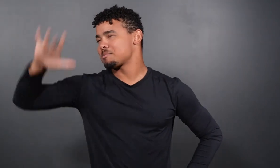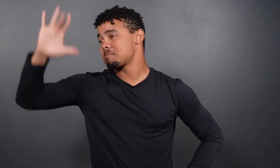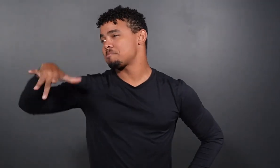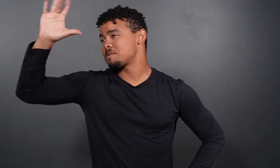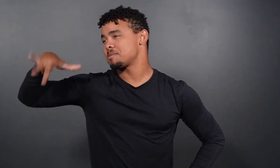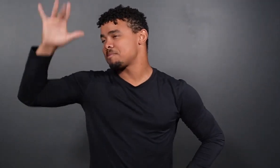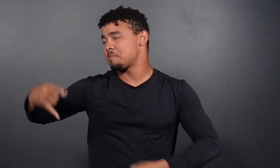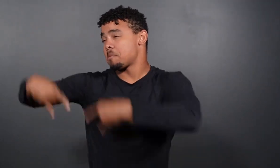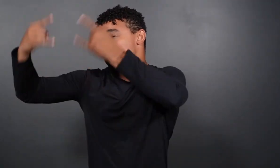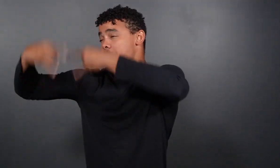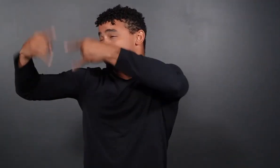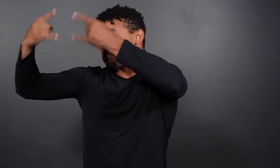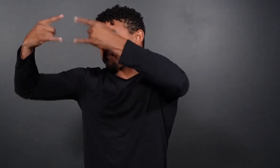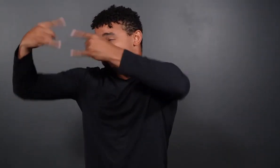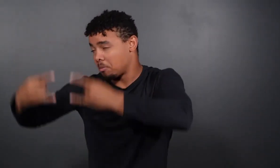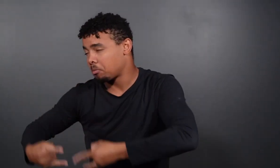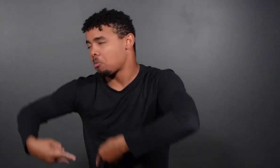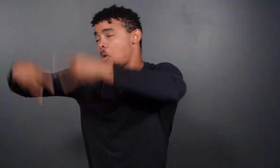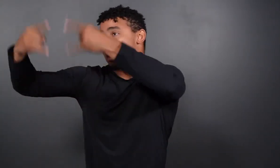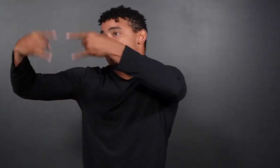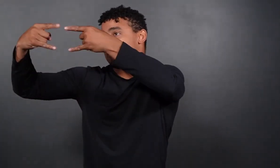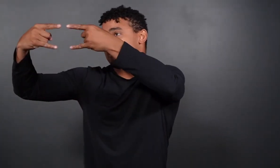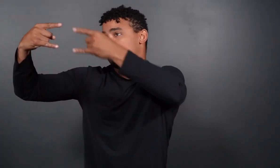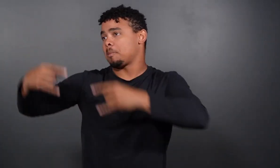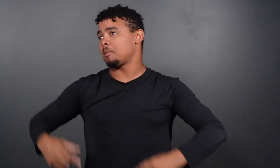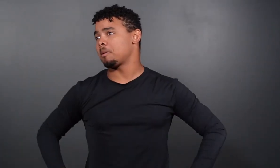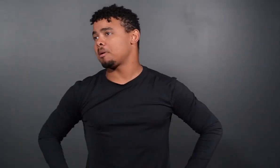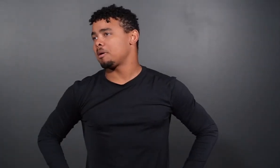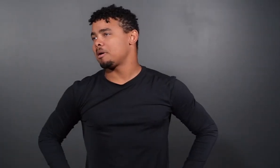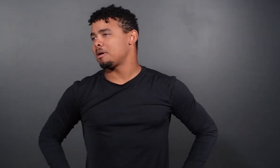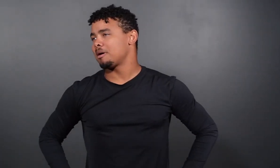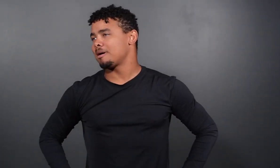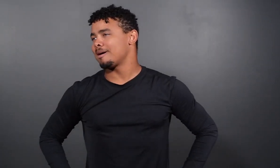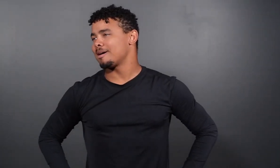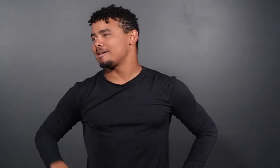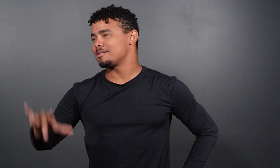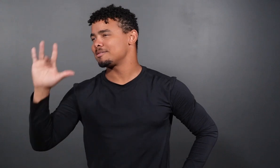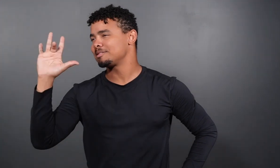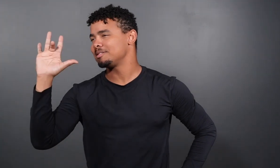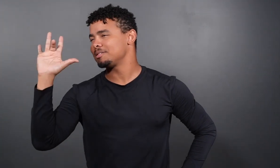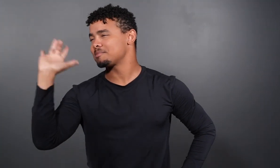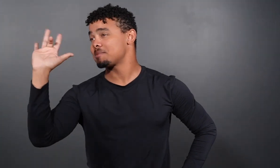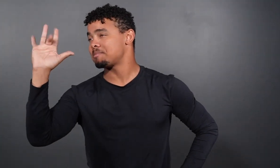he swipes up again it scrolls until it stops that’s the one!